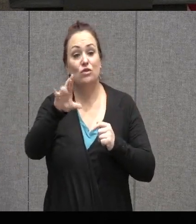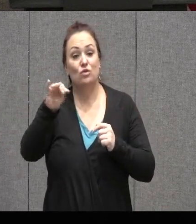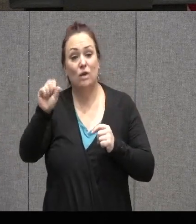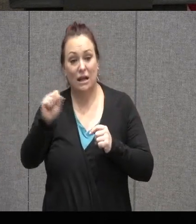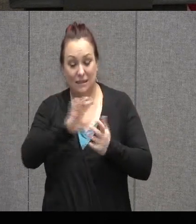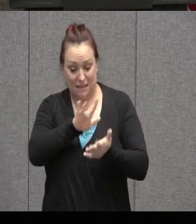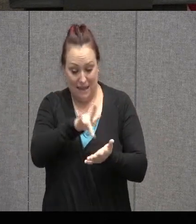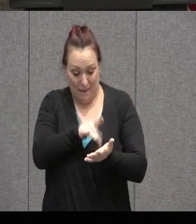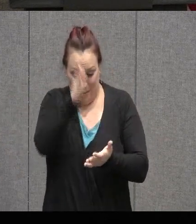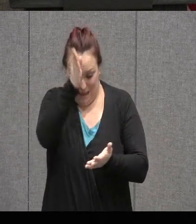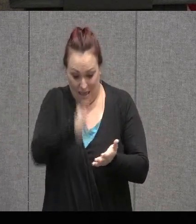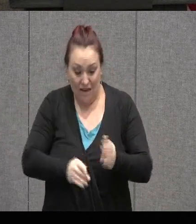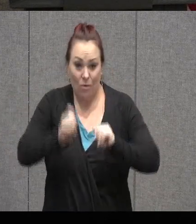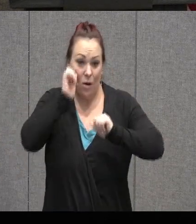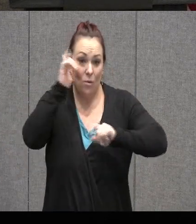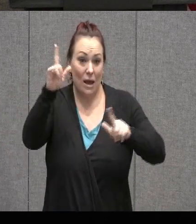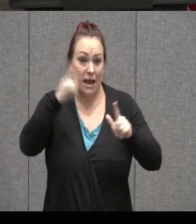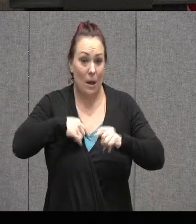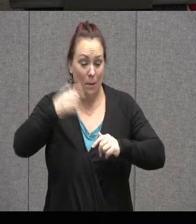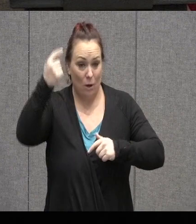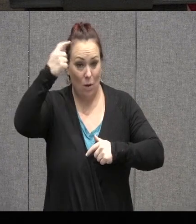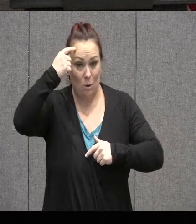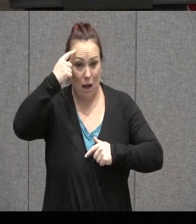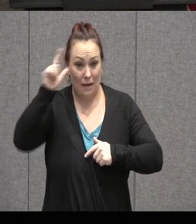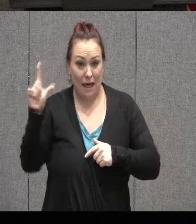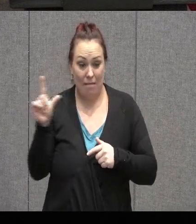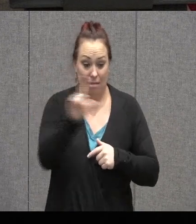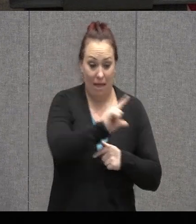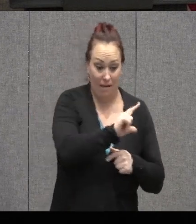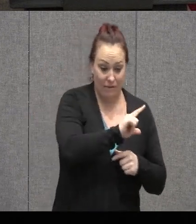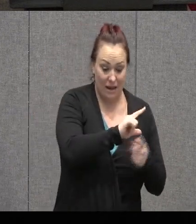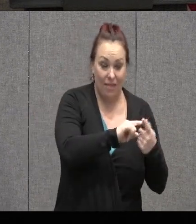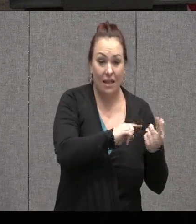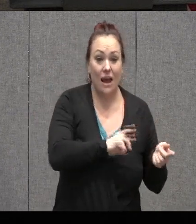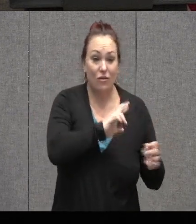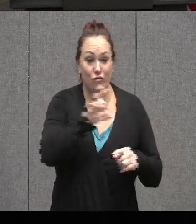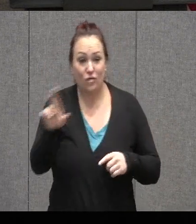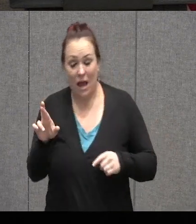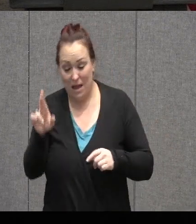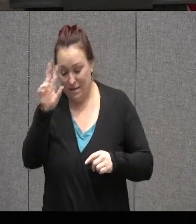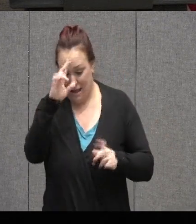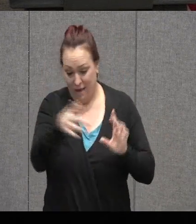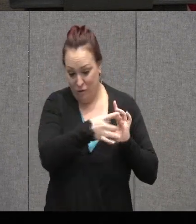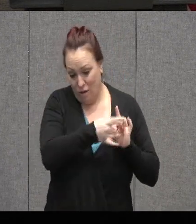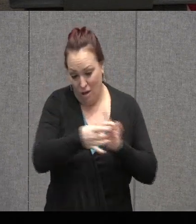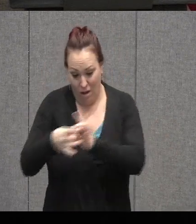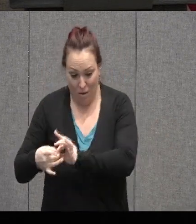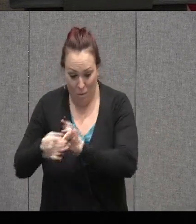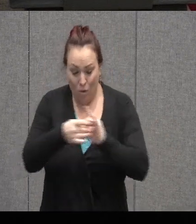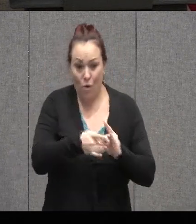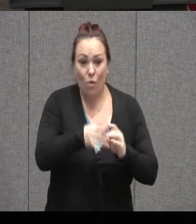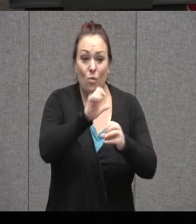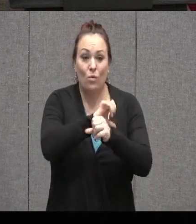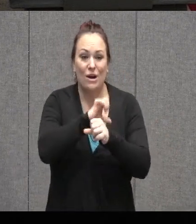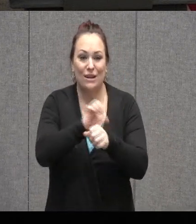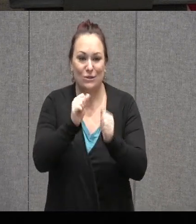makes our left brain and right brain work together. Okay. Do you feel better?